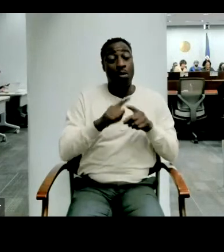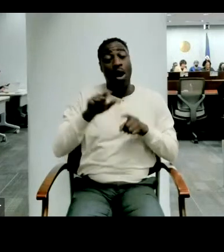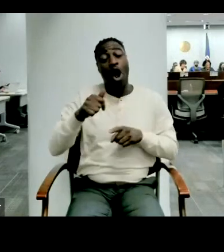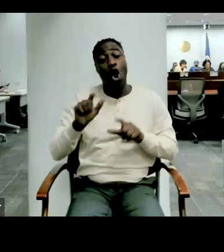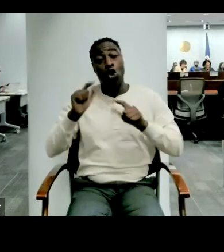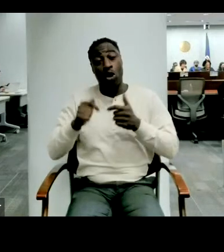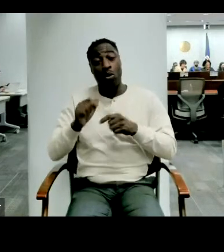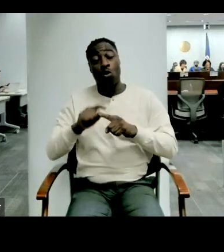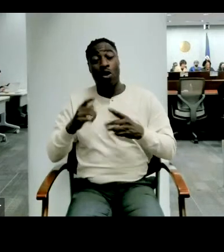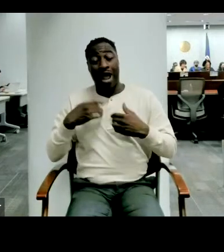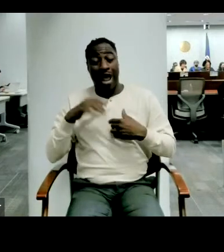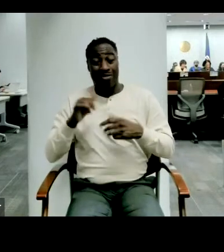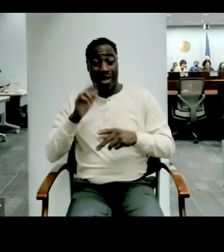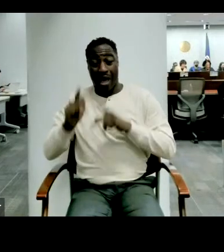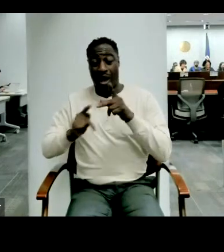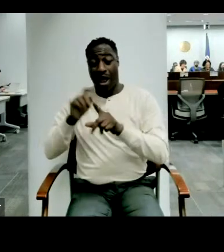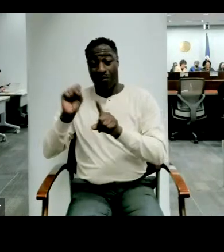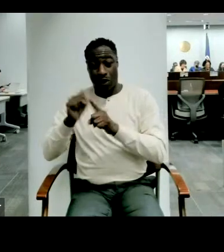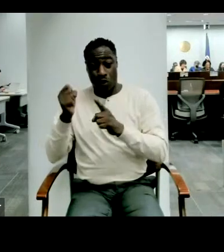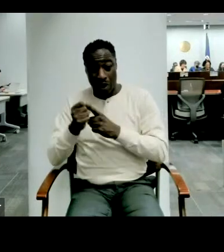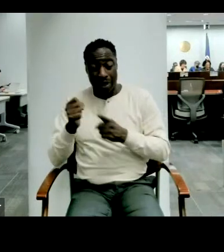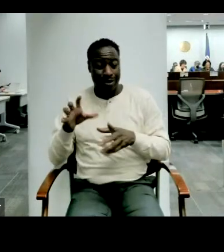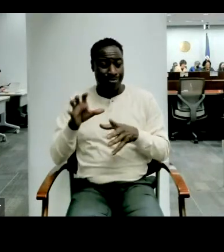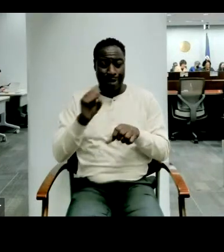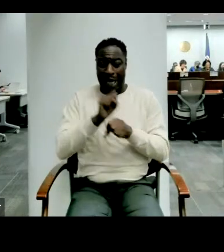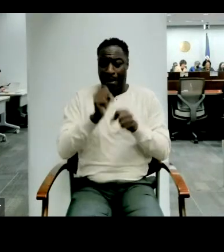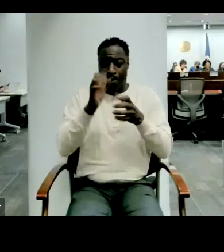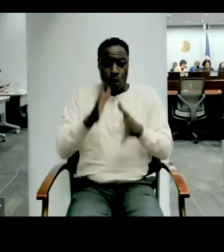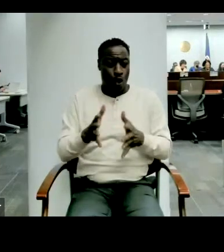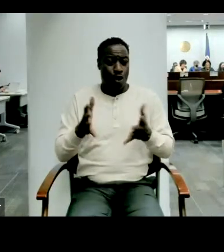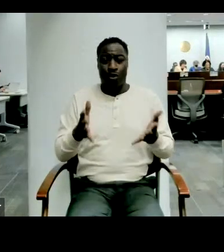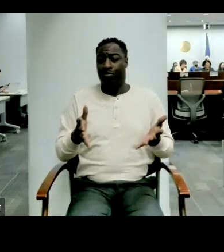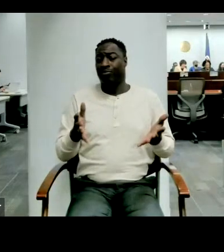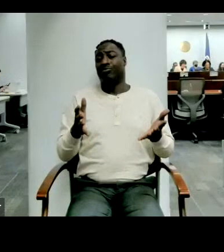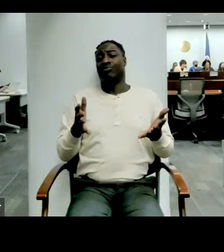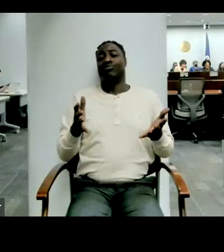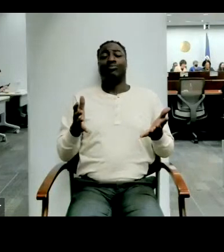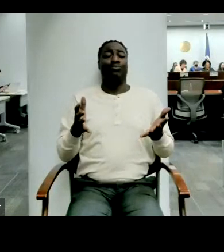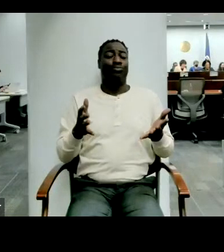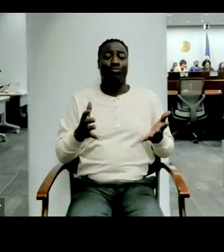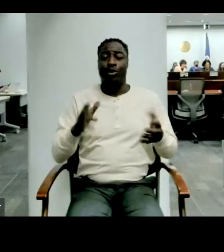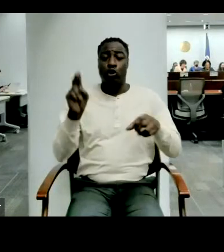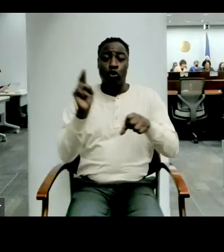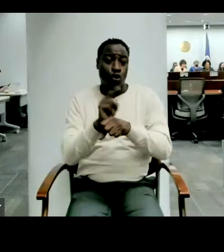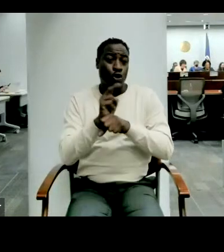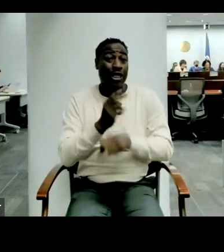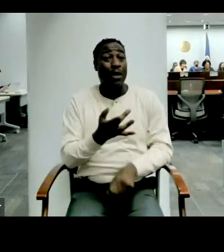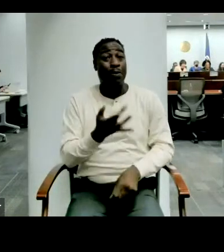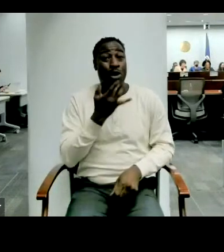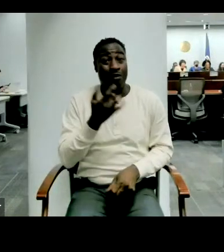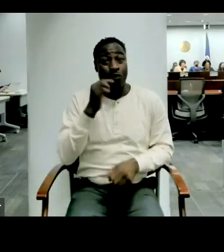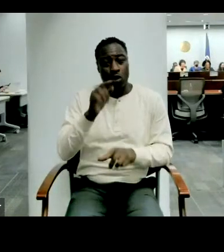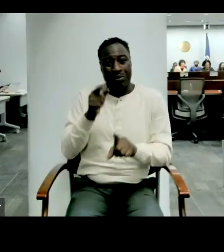you have a situation where an employer is um utilizing a preference for a particular group,